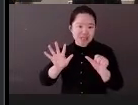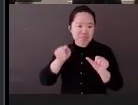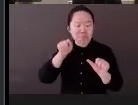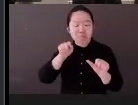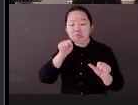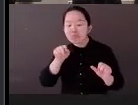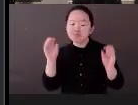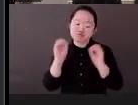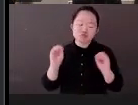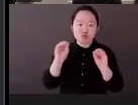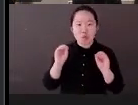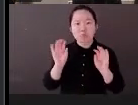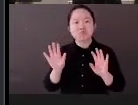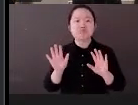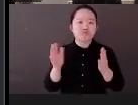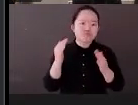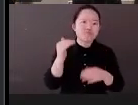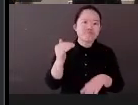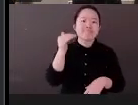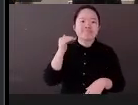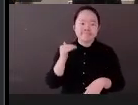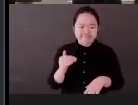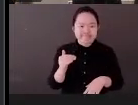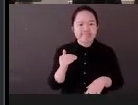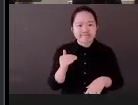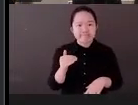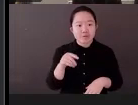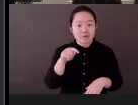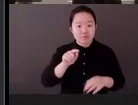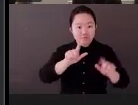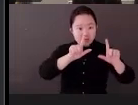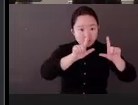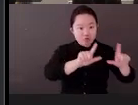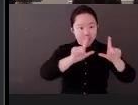where it was - like screen 2, second screenshot,